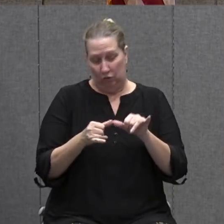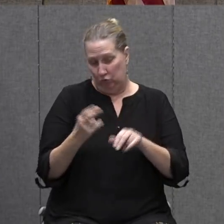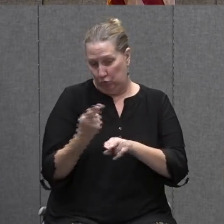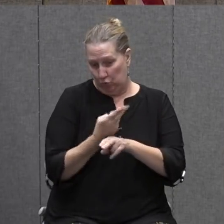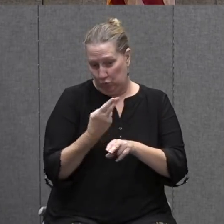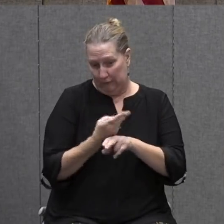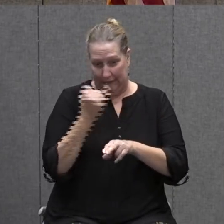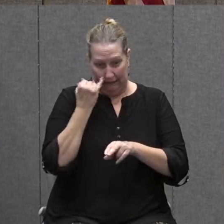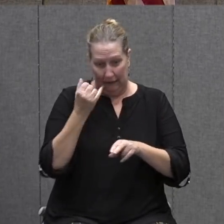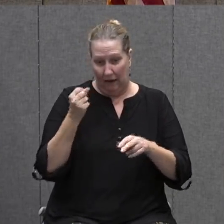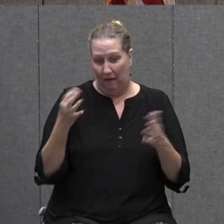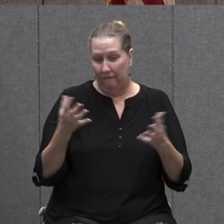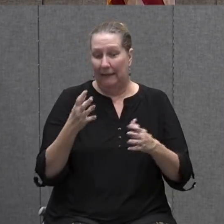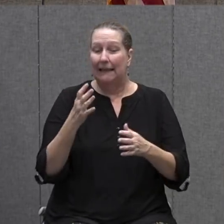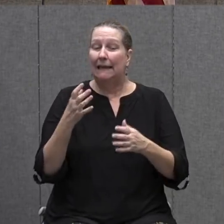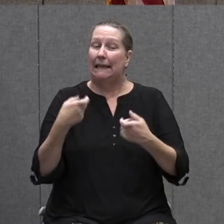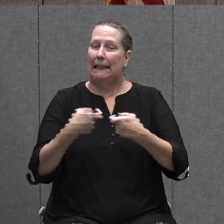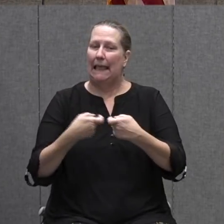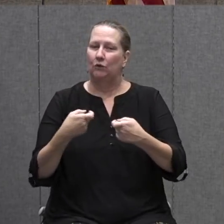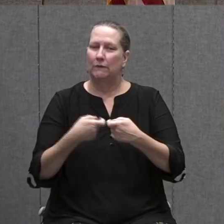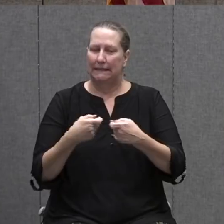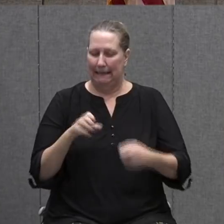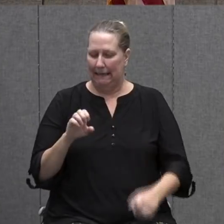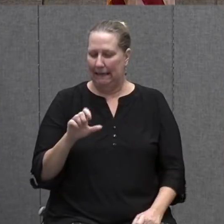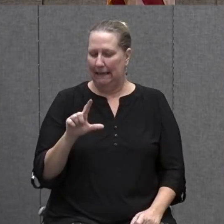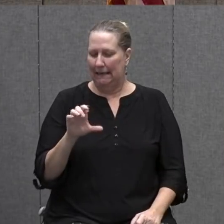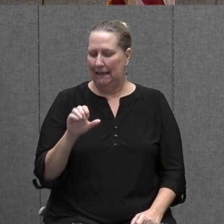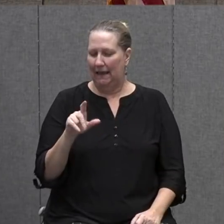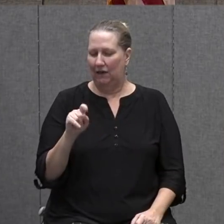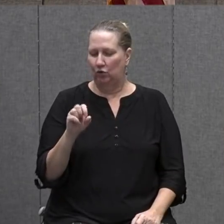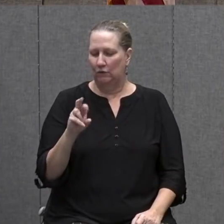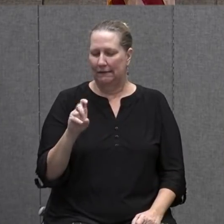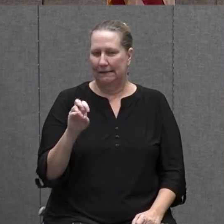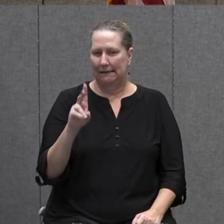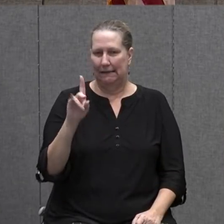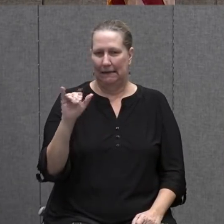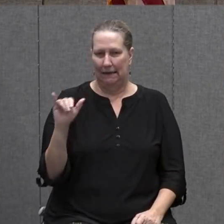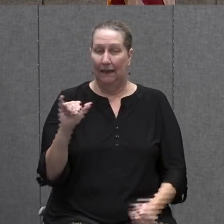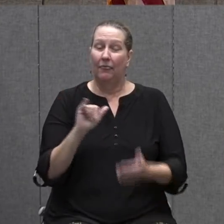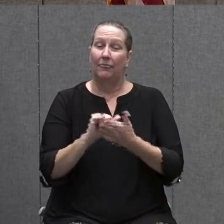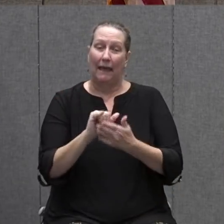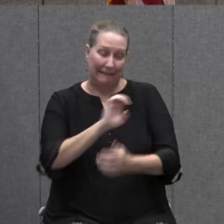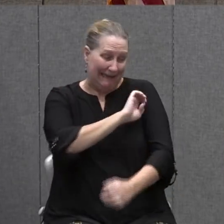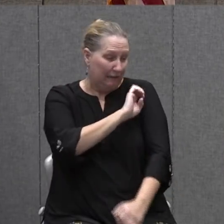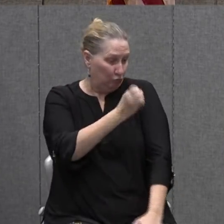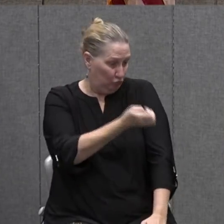and it's a type of energy that flows charged particles. Now we've heard the word particles before